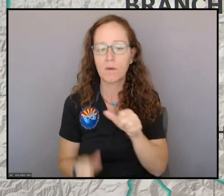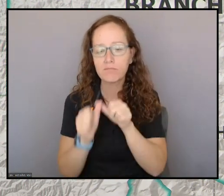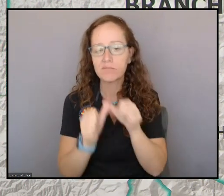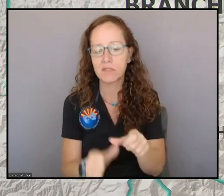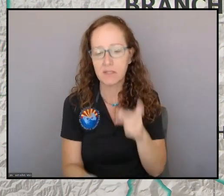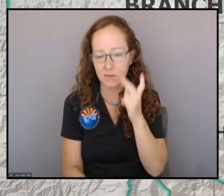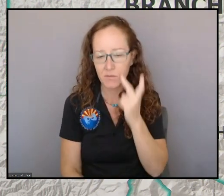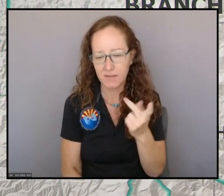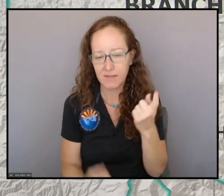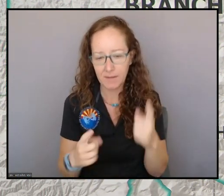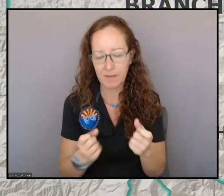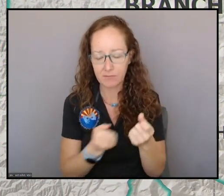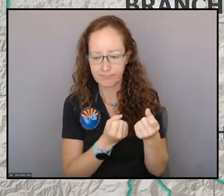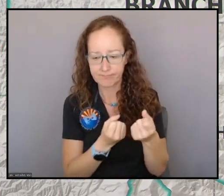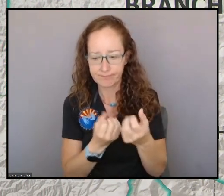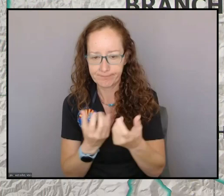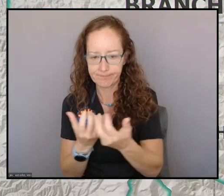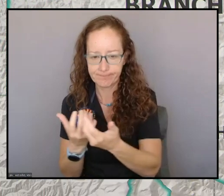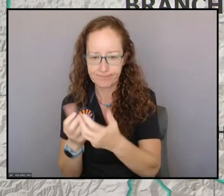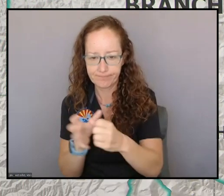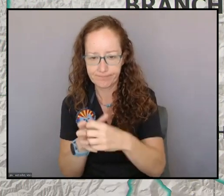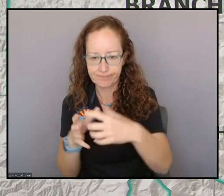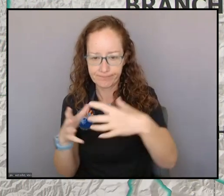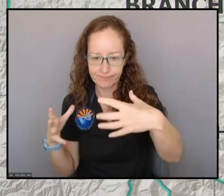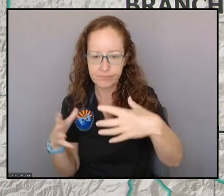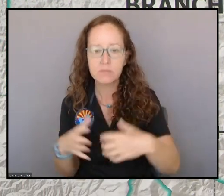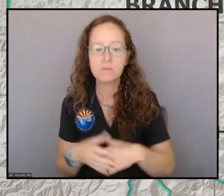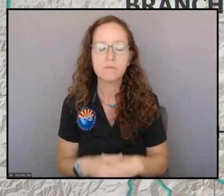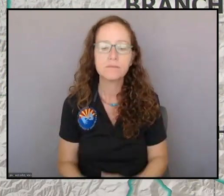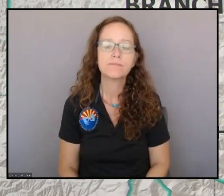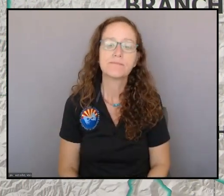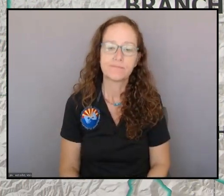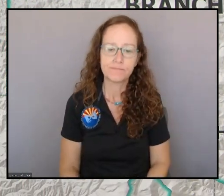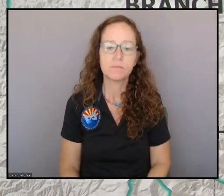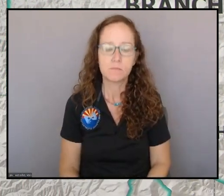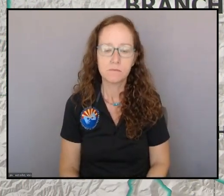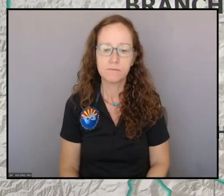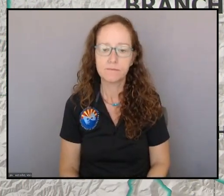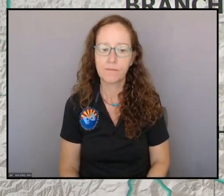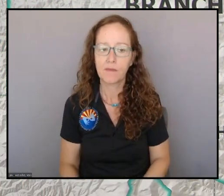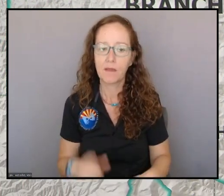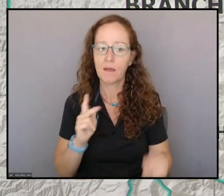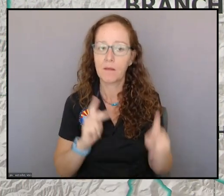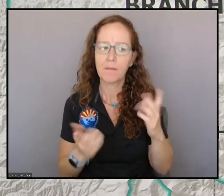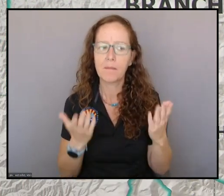the main issues and people, you know, may wonder why we're not right on the fire's edge like we've been in some of these